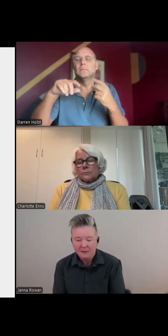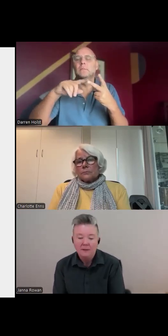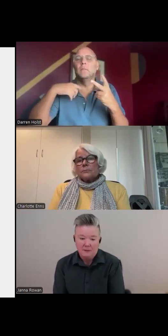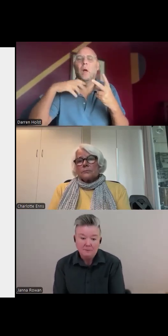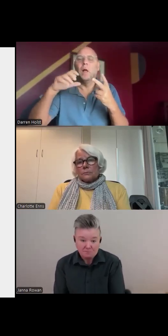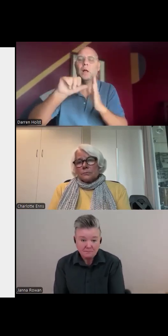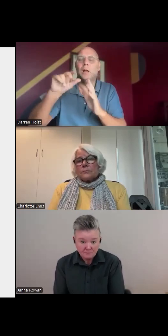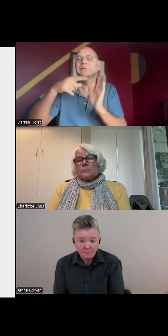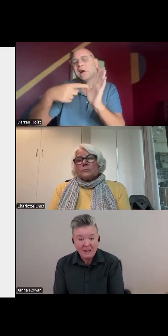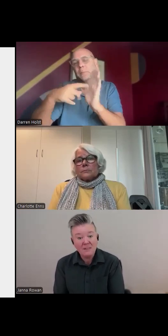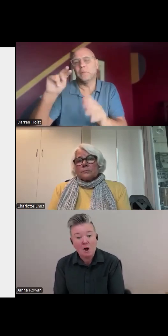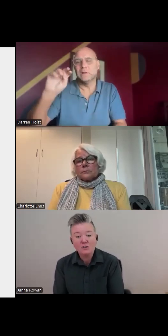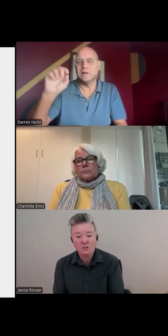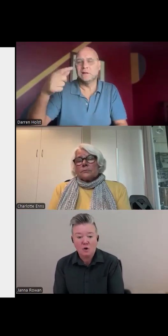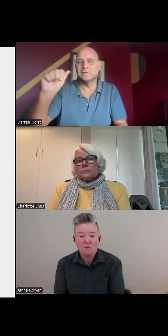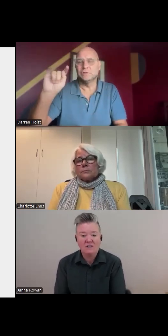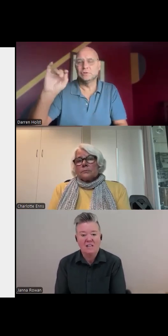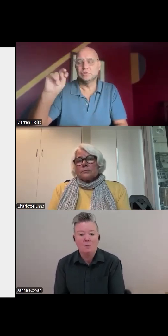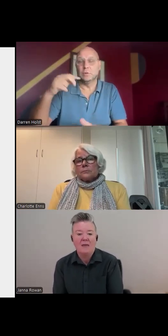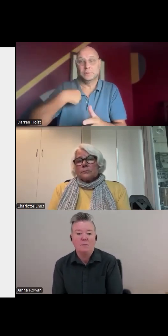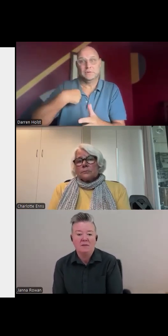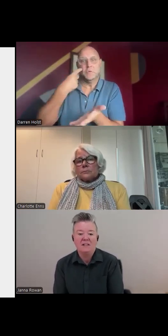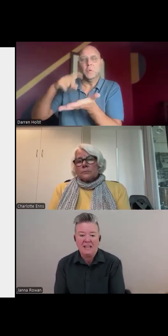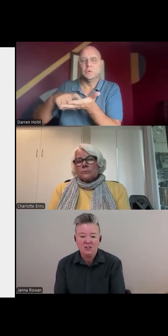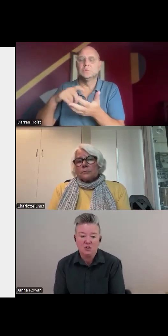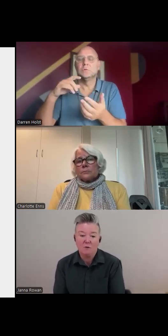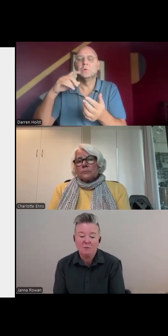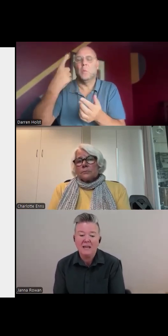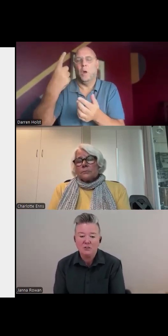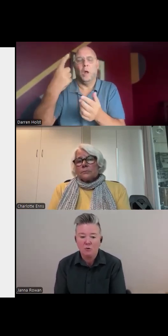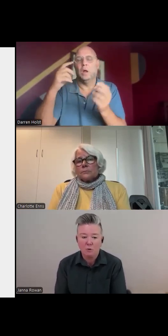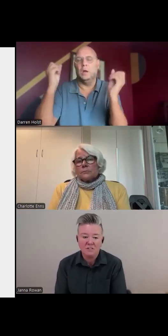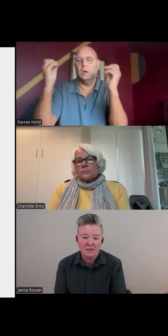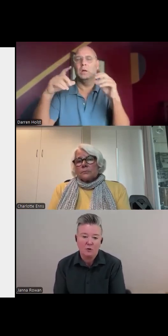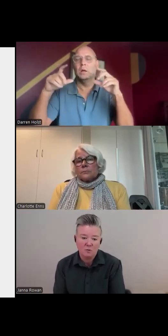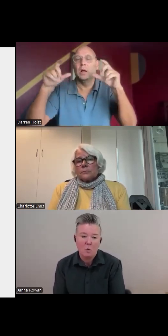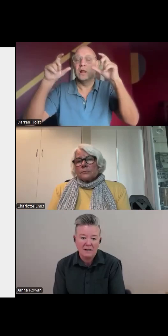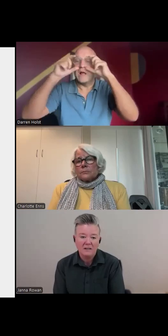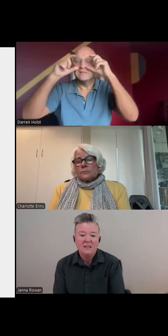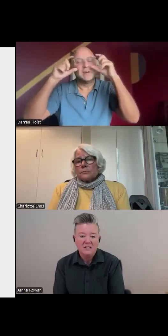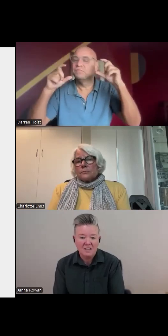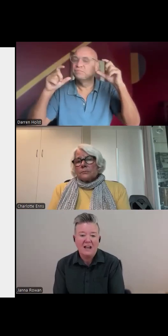one to the other, they might mix up a little bit. And then also for an example, that would be the negation. So for me, I do notice that